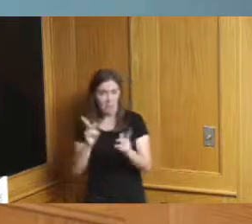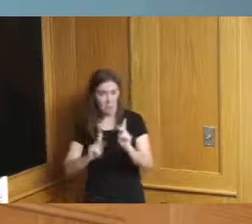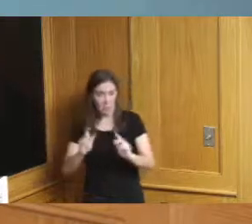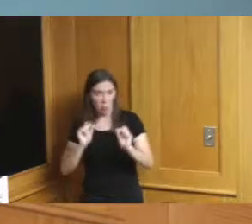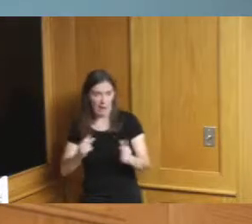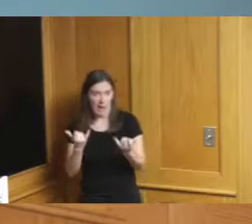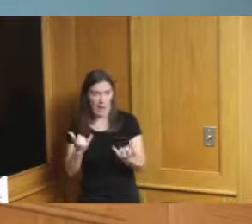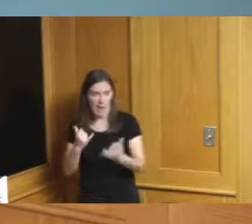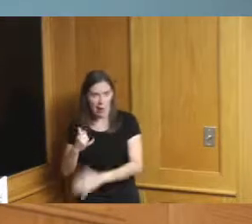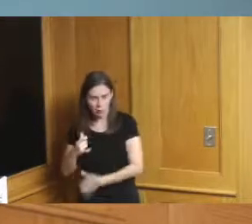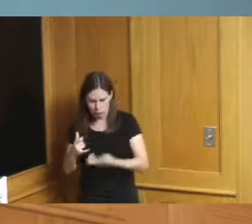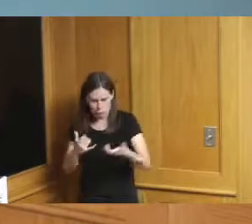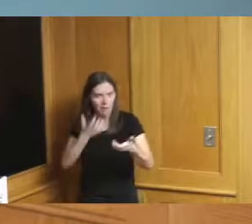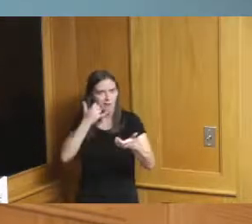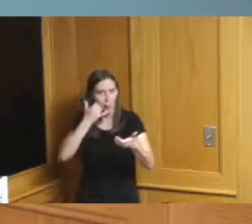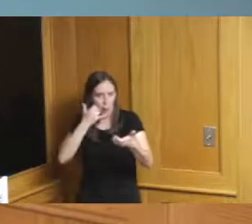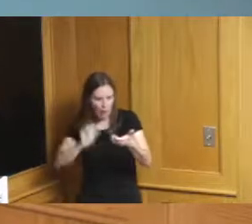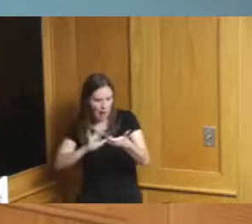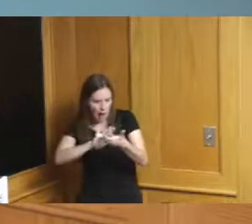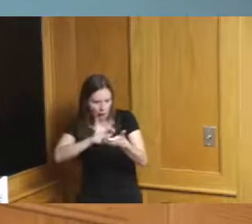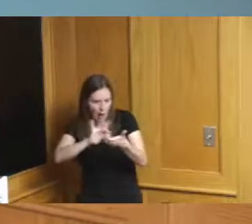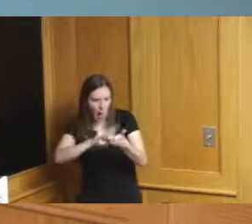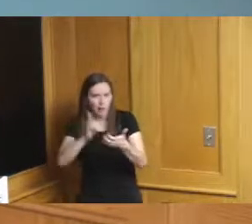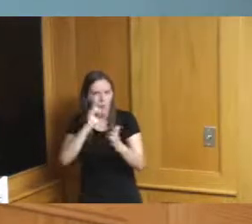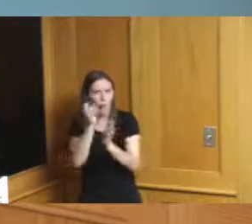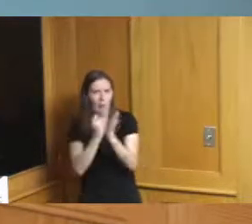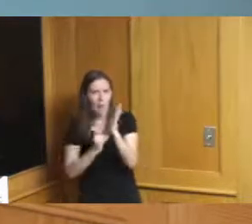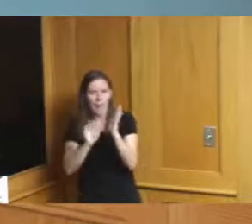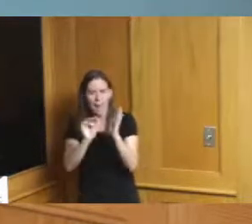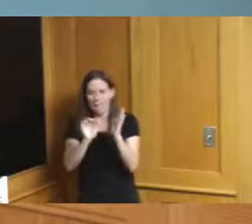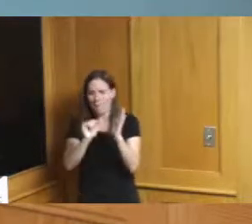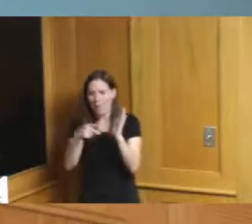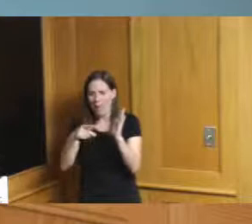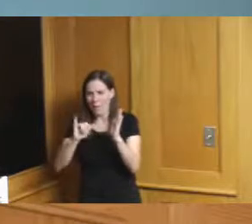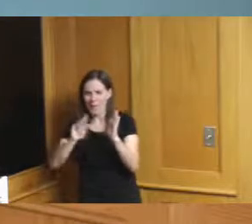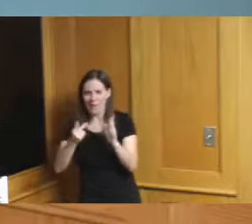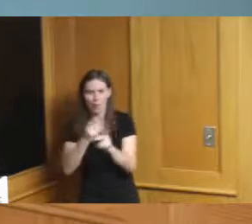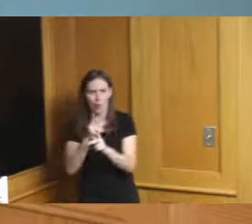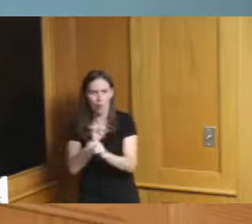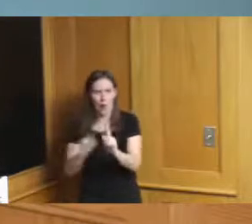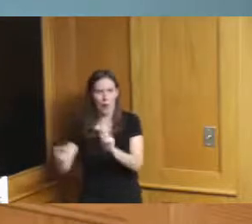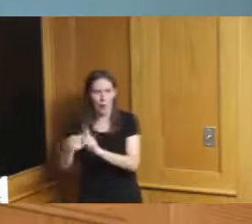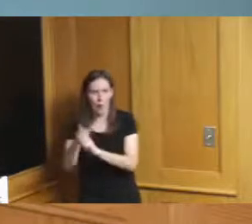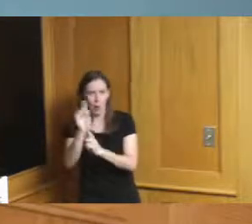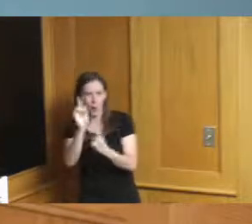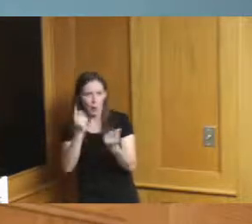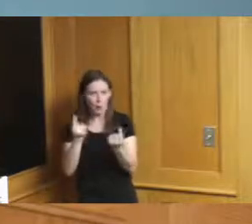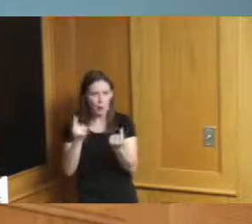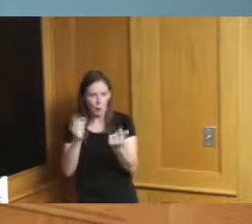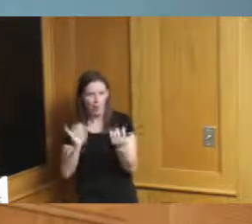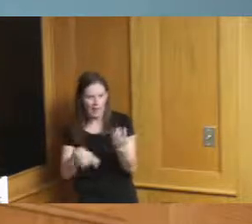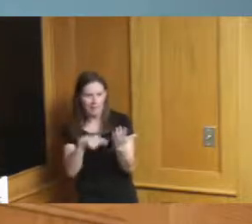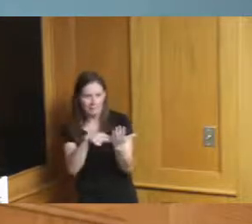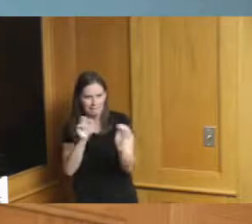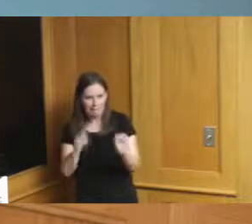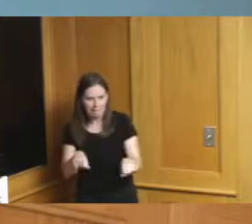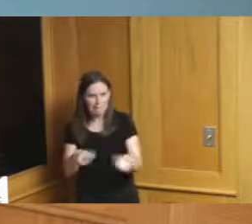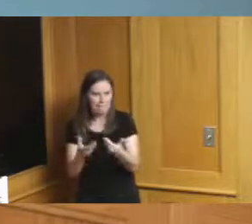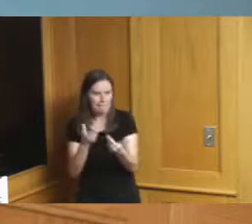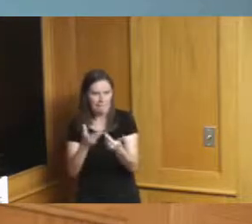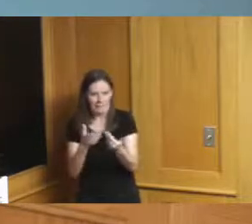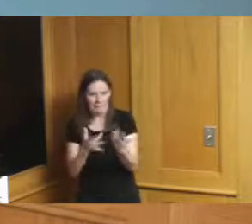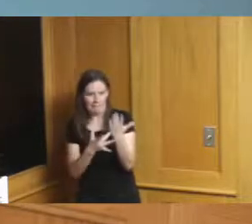of this stuff from from a mapping standpoint and then the other thing i am interested in